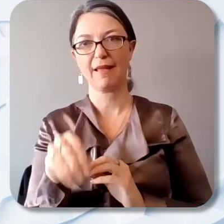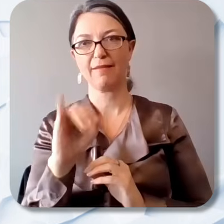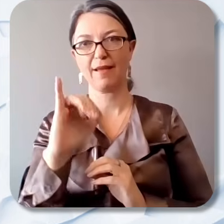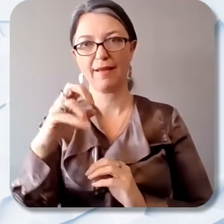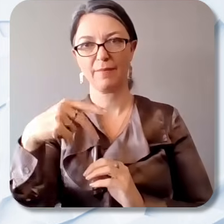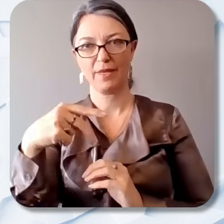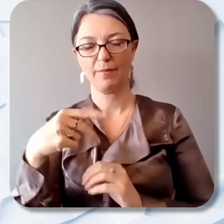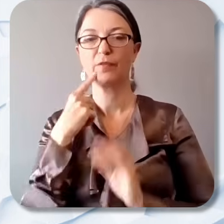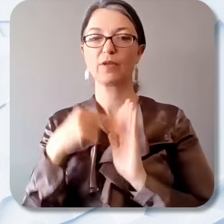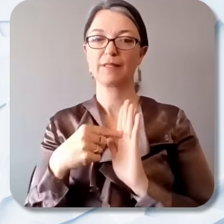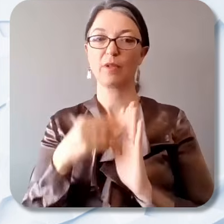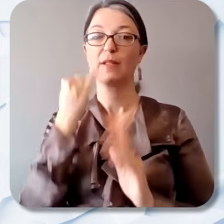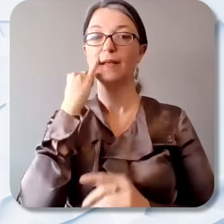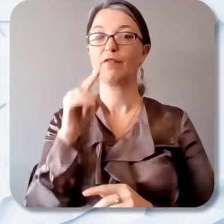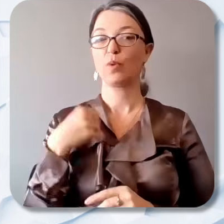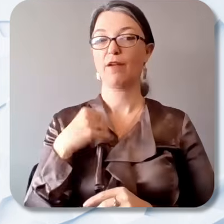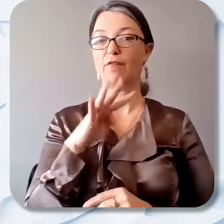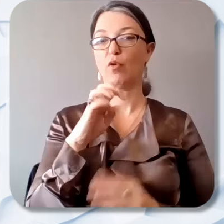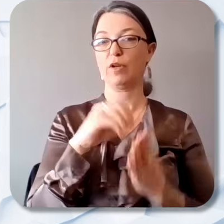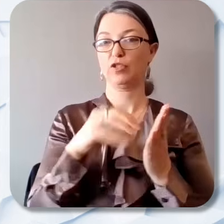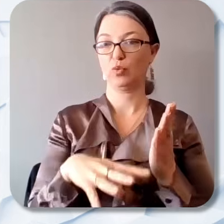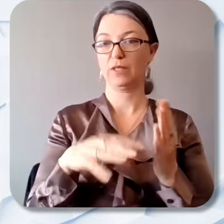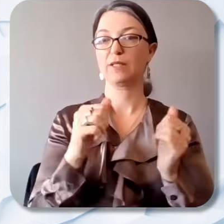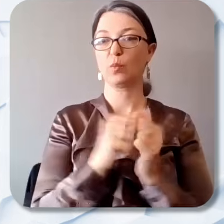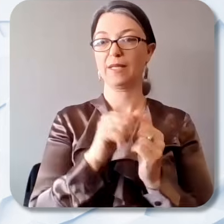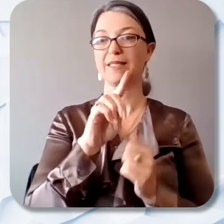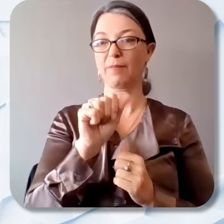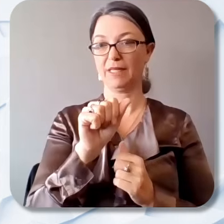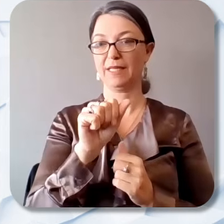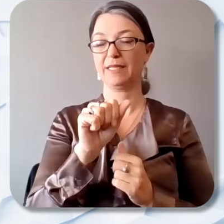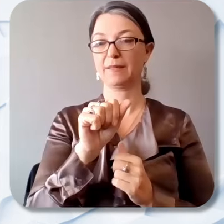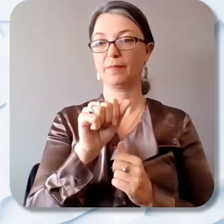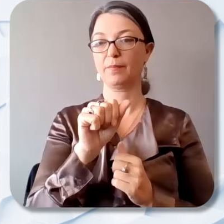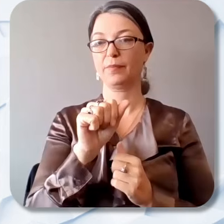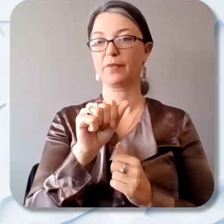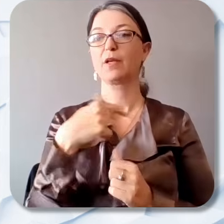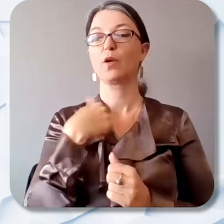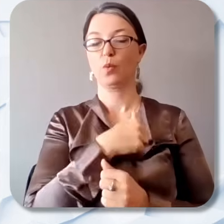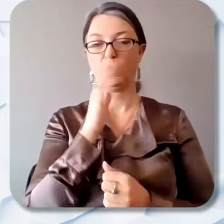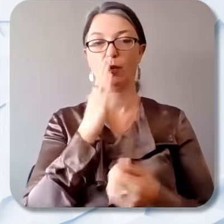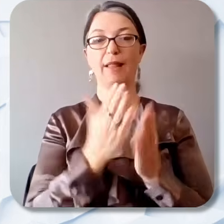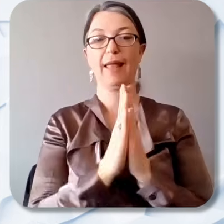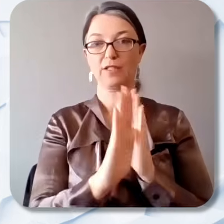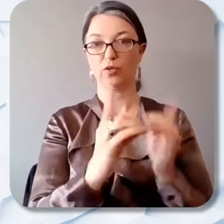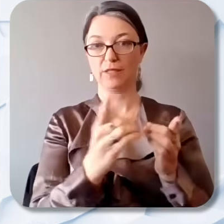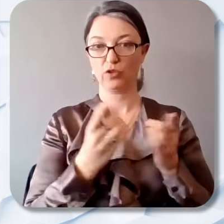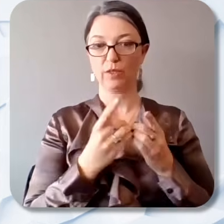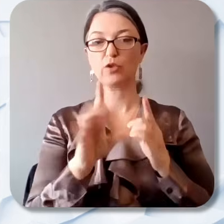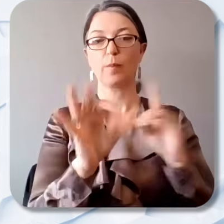So, for example, if you have 400 students with disabilities as of Census Date we're going to ask you to look at 40 students.